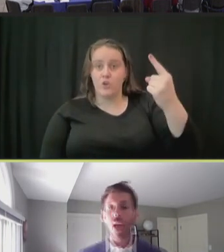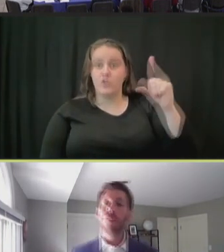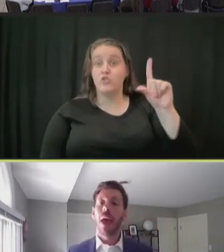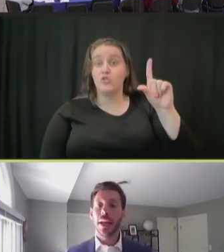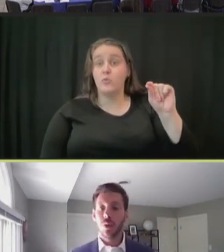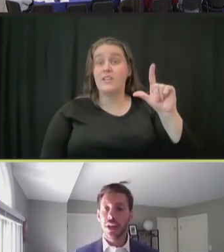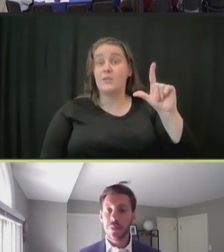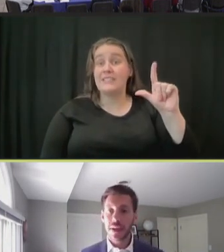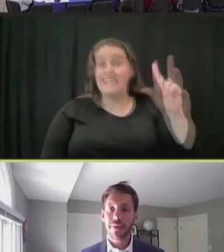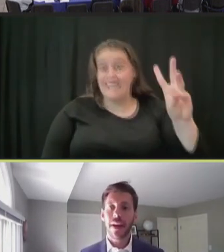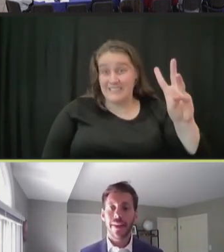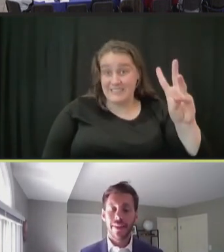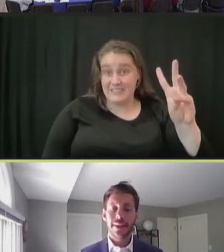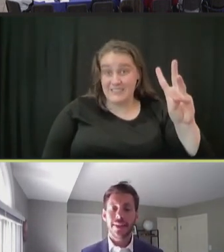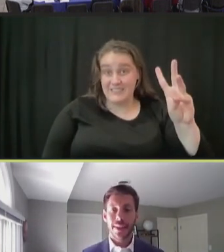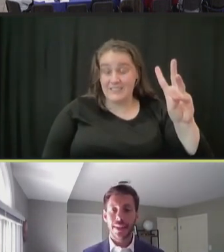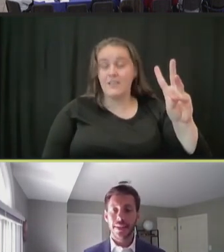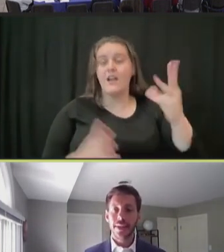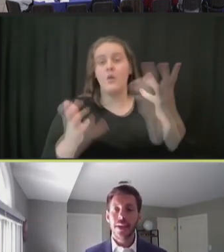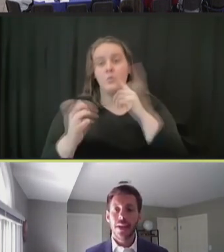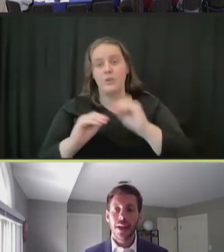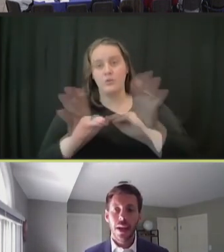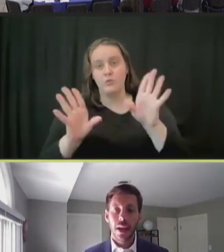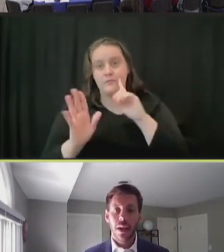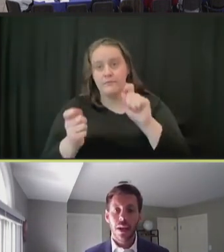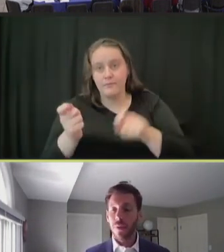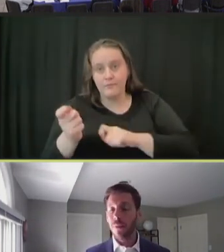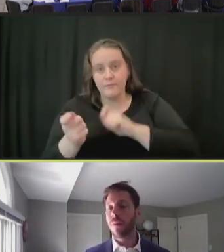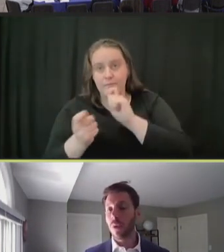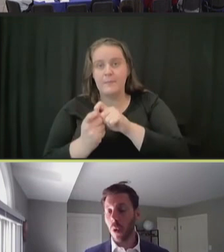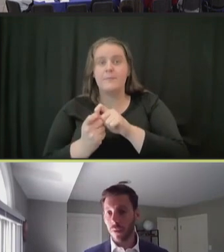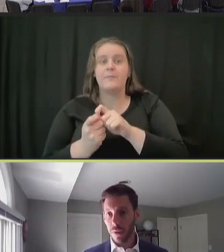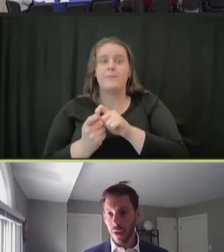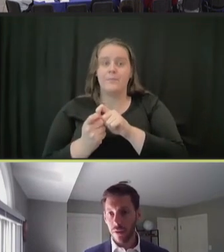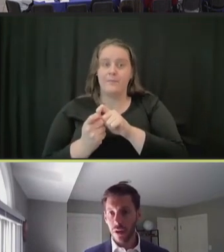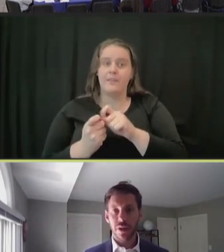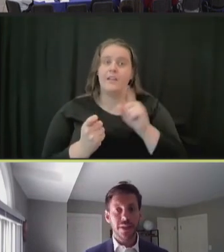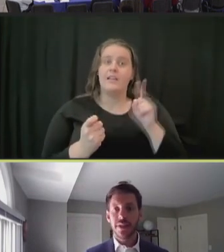Now, I do want to specify that this is the floor for coverage. This is